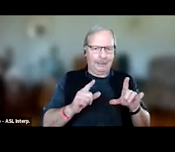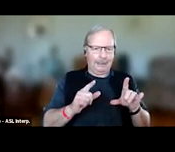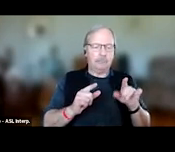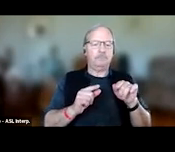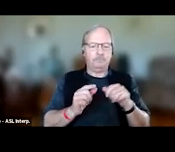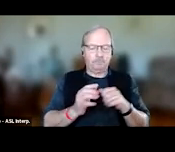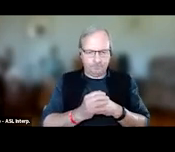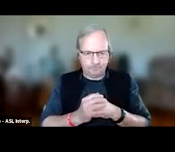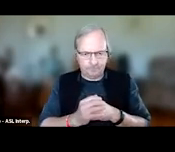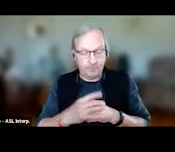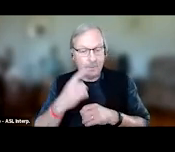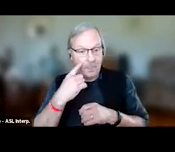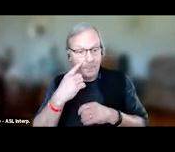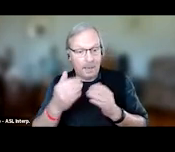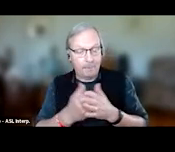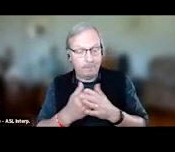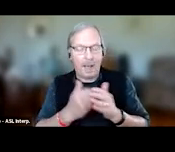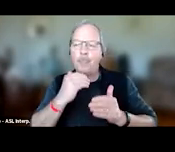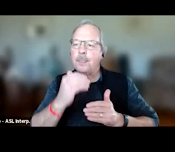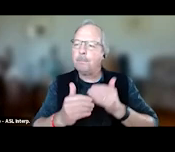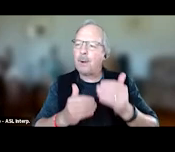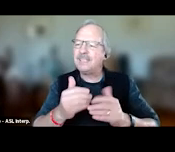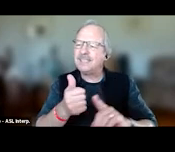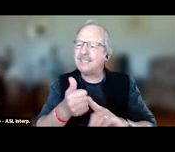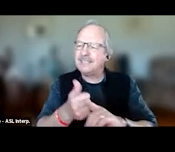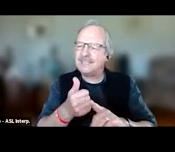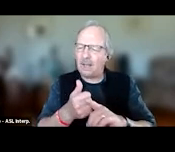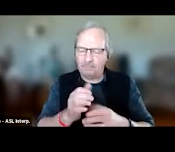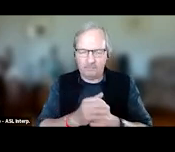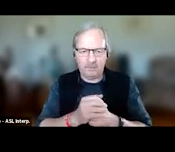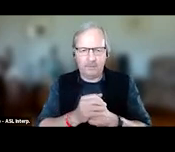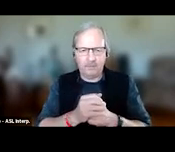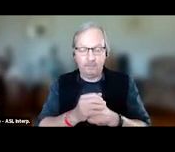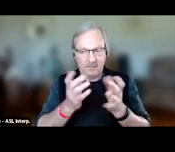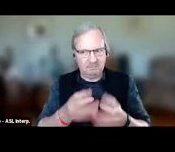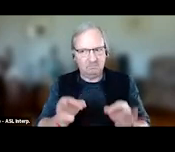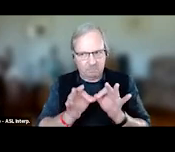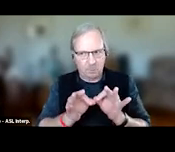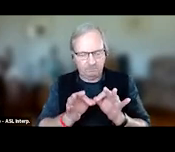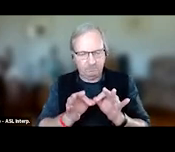Is to think about the SOAR process itself as being a key and it's key in bringing